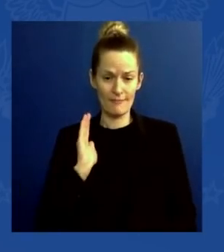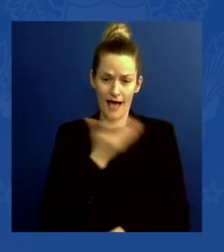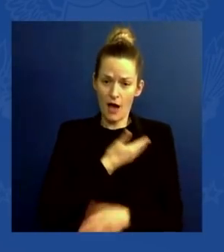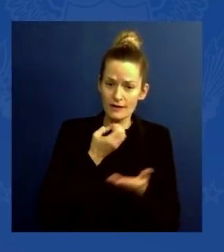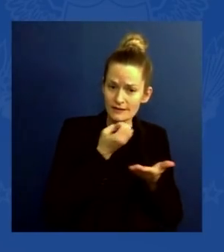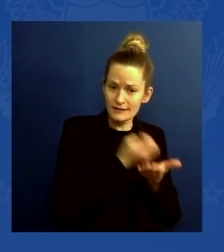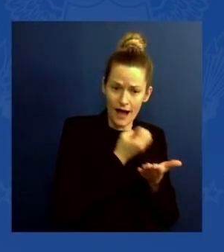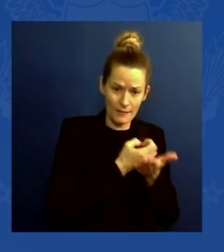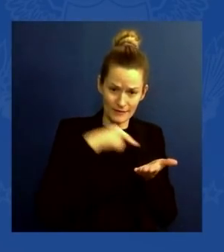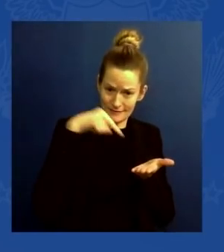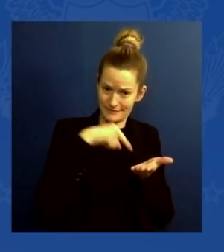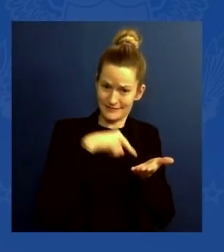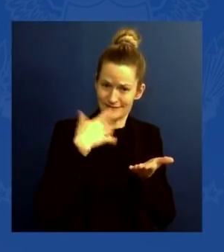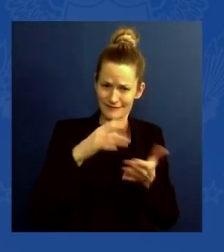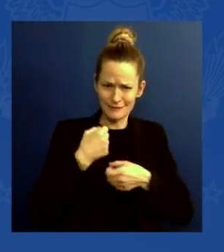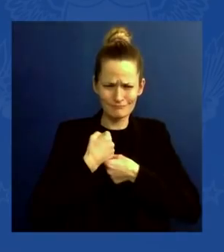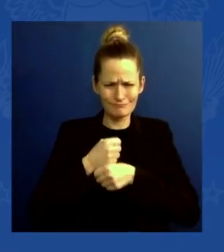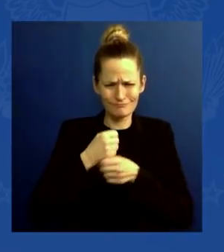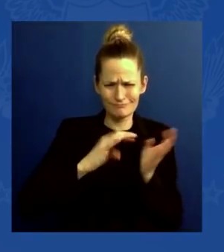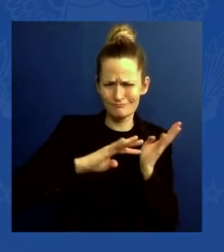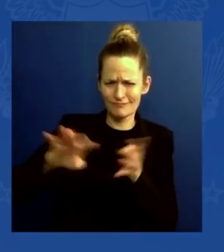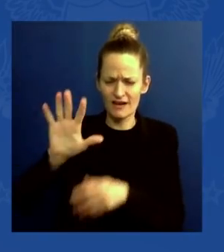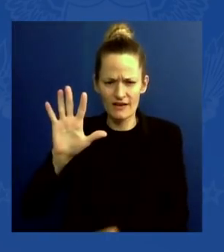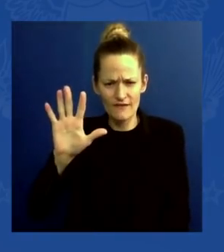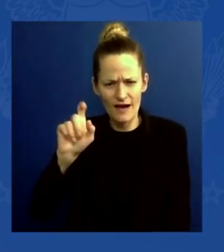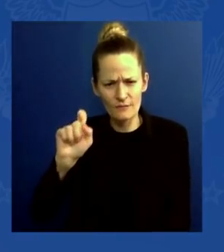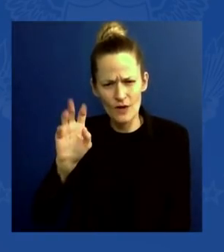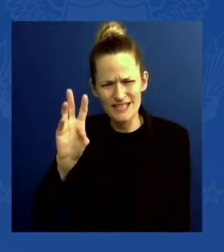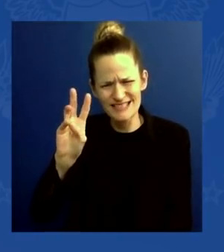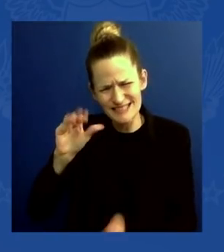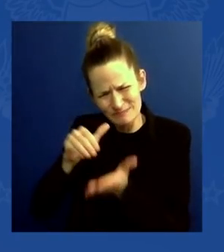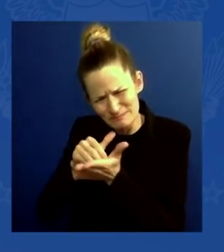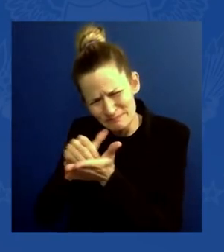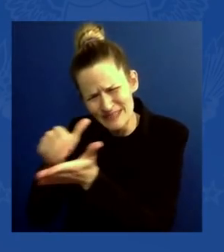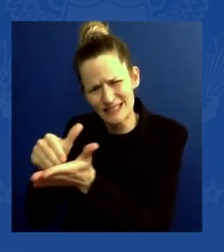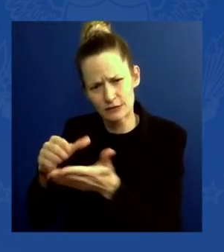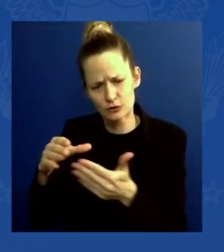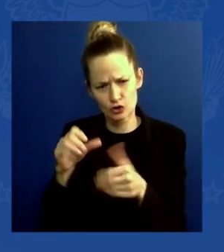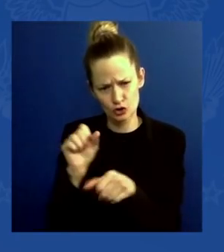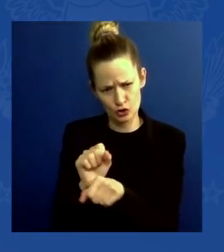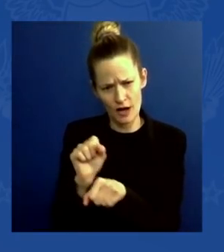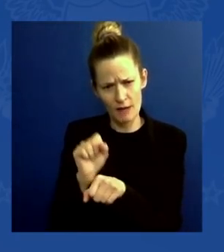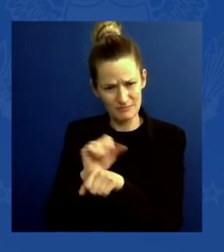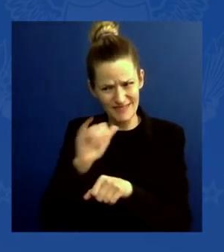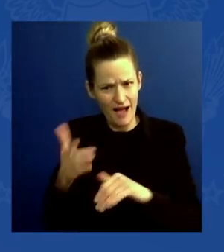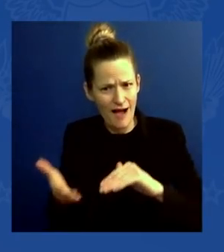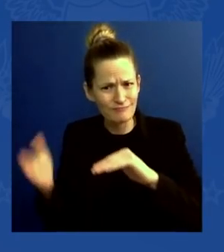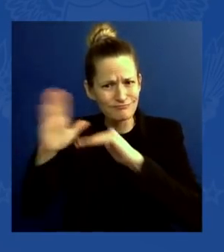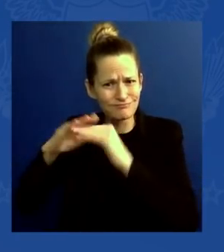reached an unemployment rate of 4.6 percent -- two full years earlier than the vast majority of economists